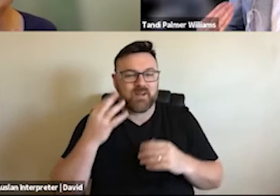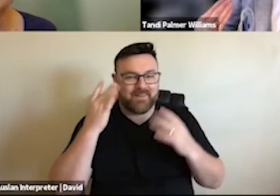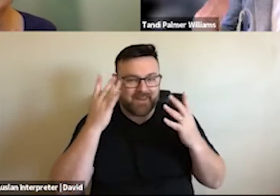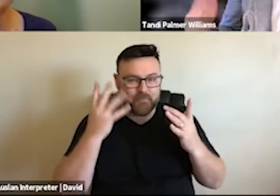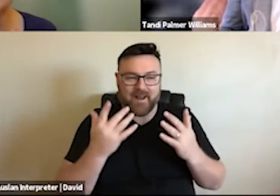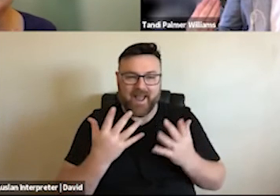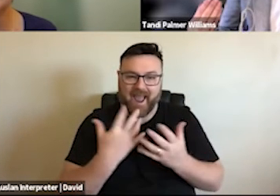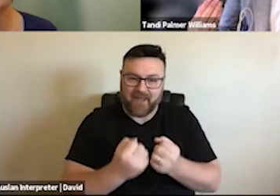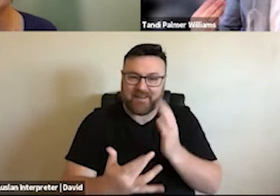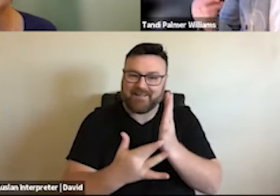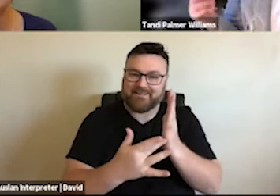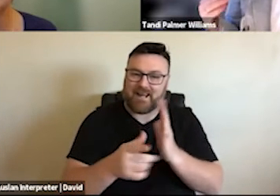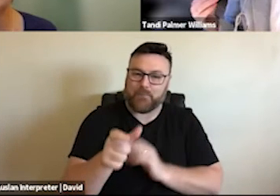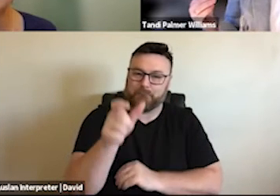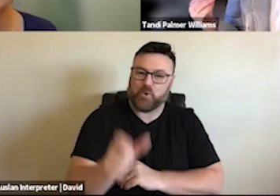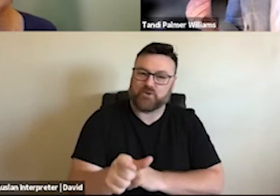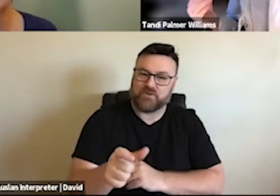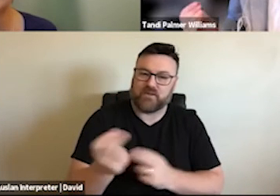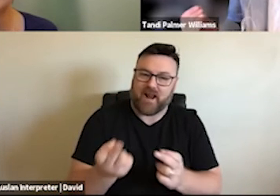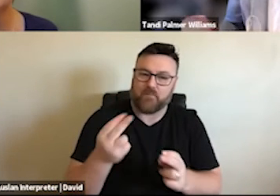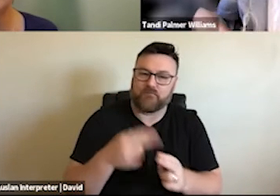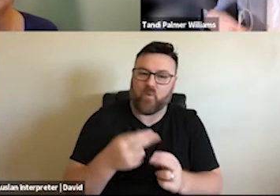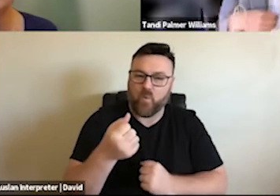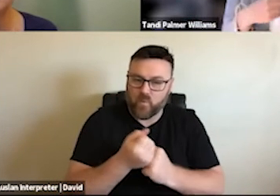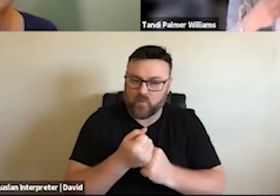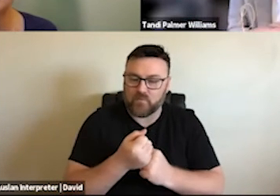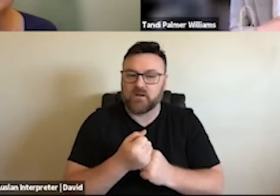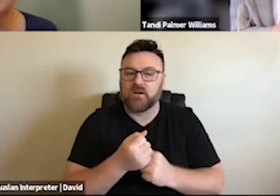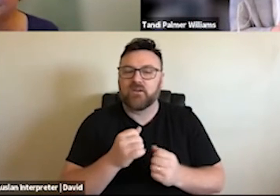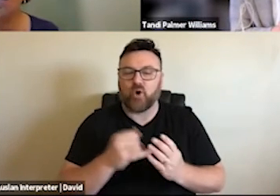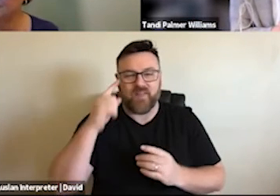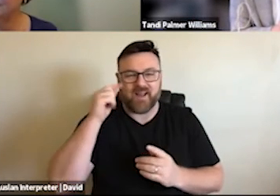It's kind of an investment in that lifetime customer value so that if we can help them